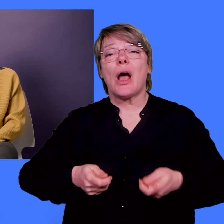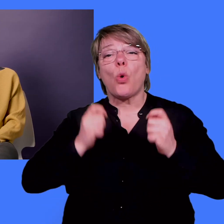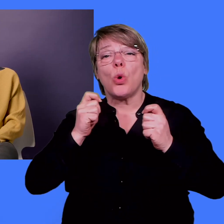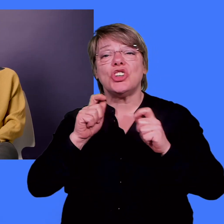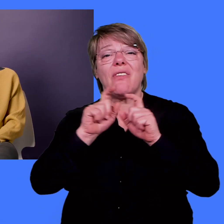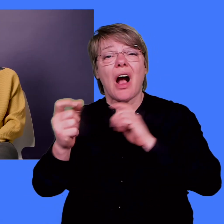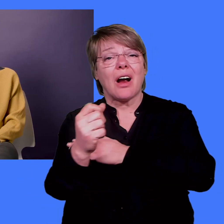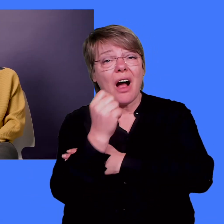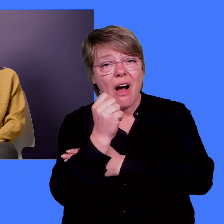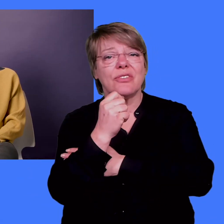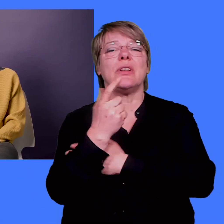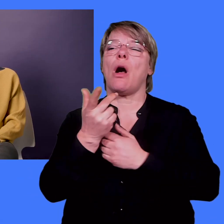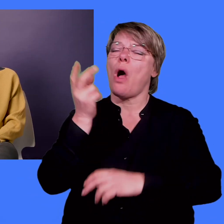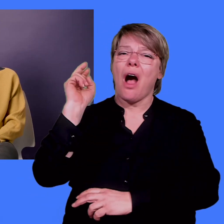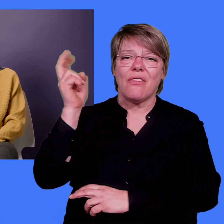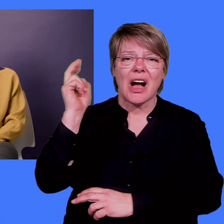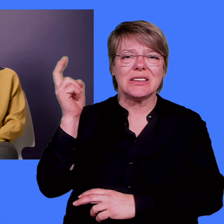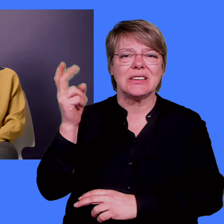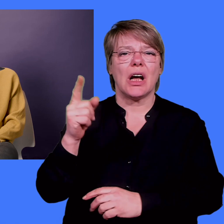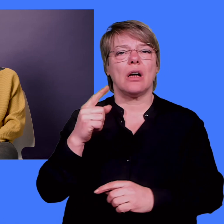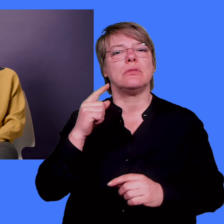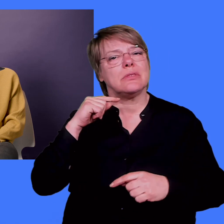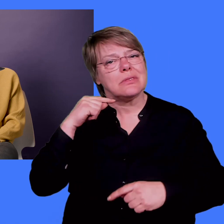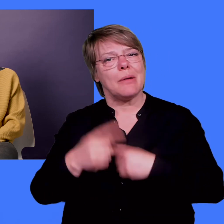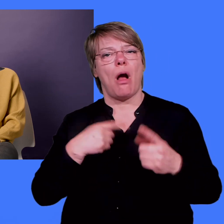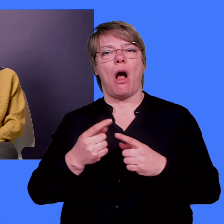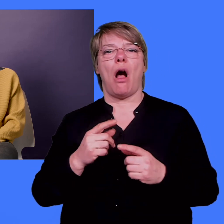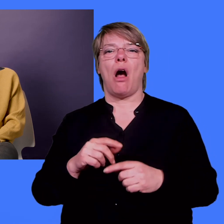that is why it is important, that the pedagogical staff, basically adults